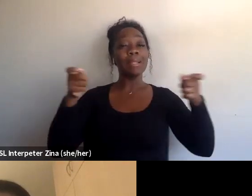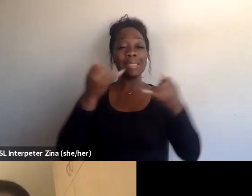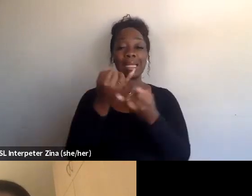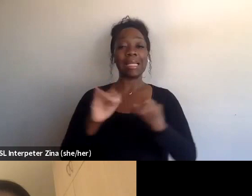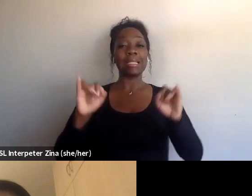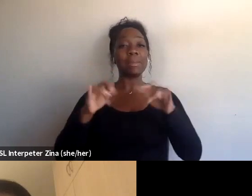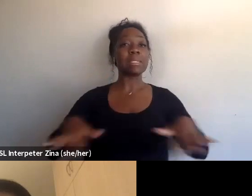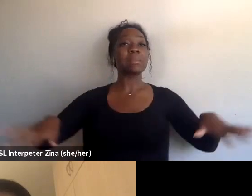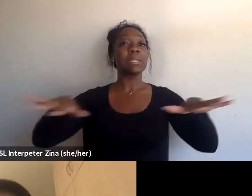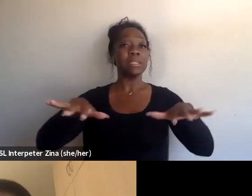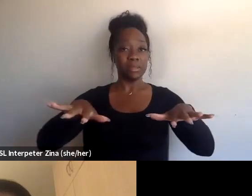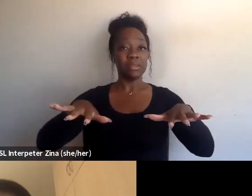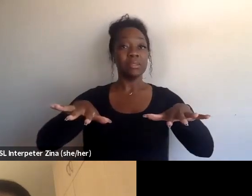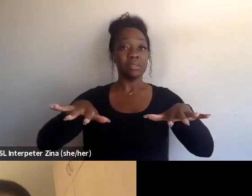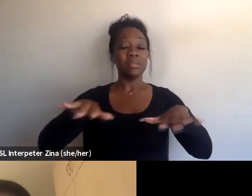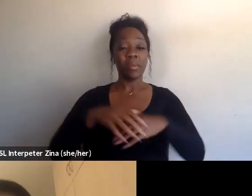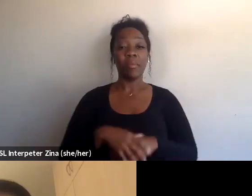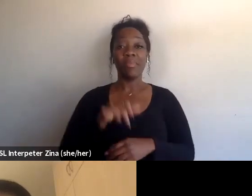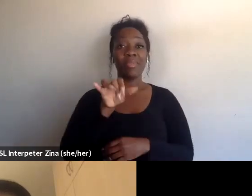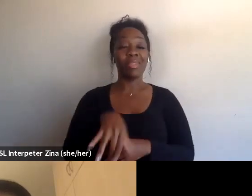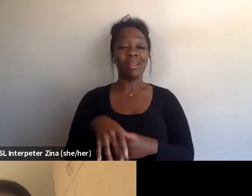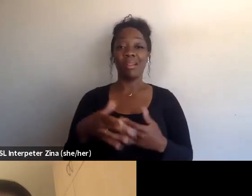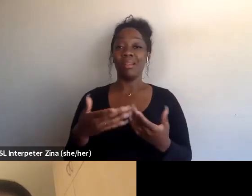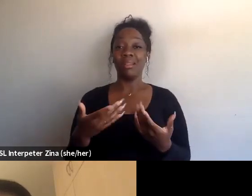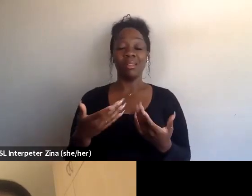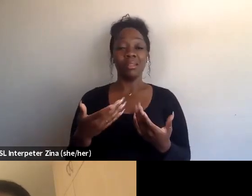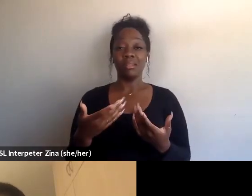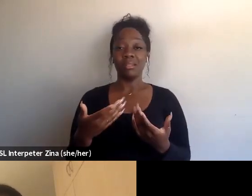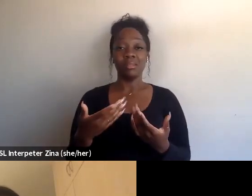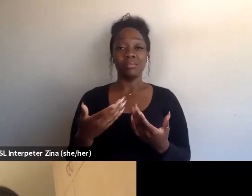and that sort of defined a lot of the last part